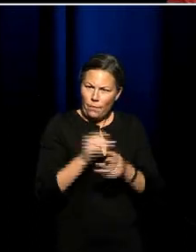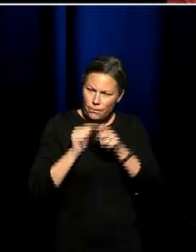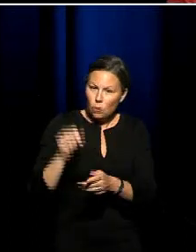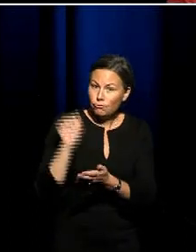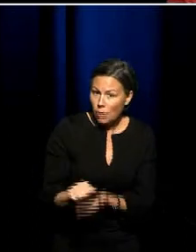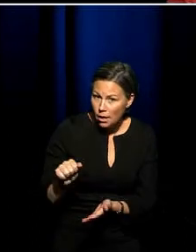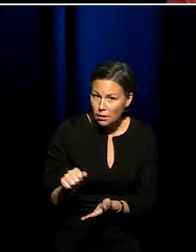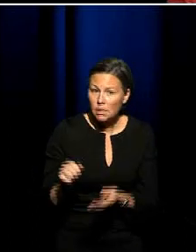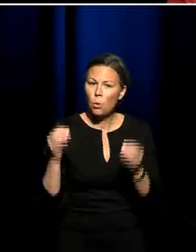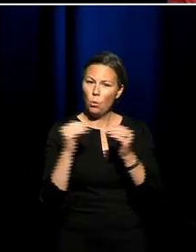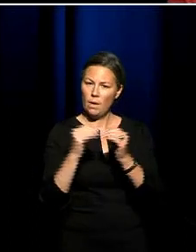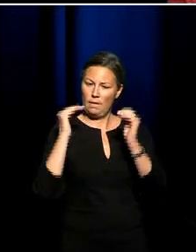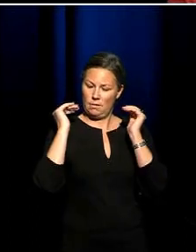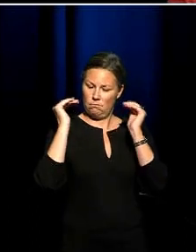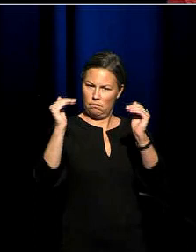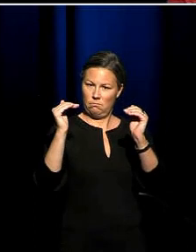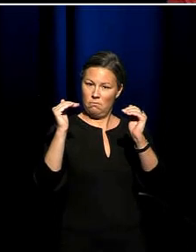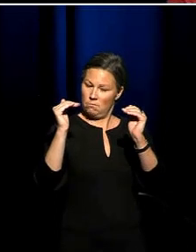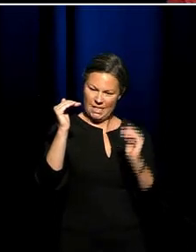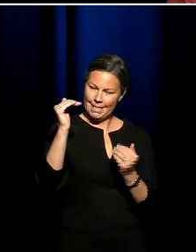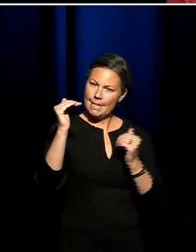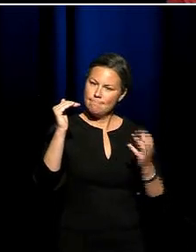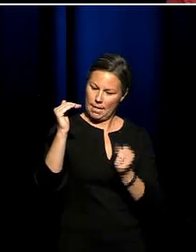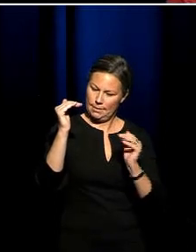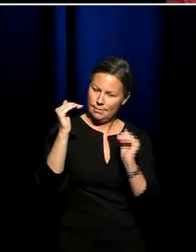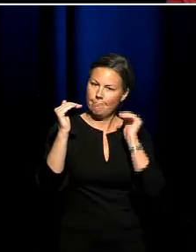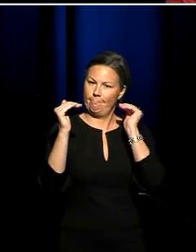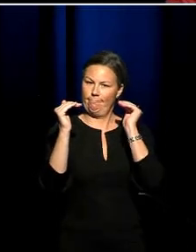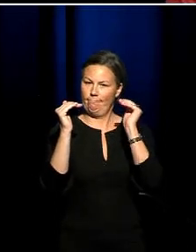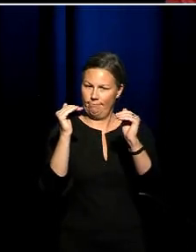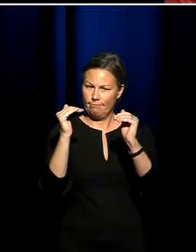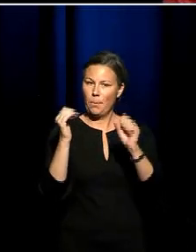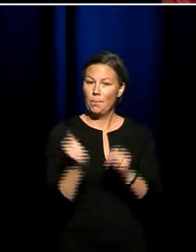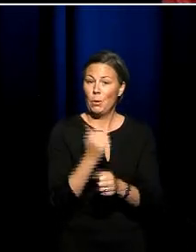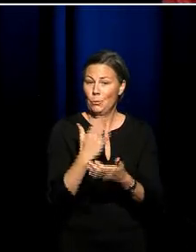which can be implemented – or better still, actually implemented – to ensure that